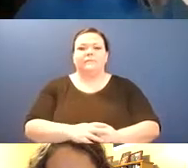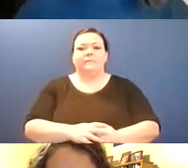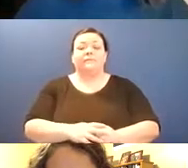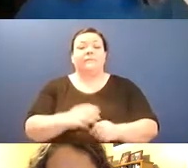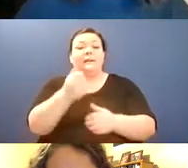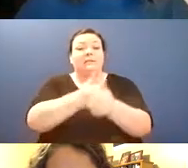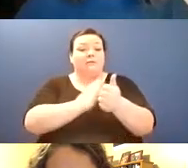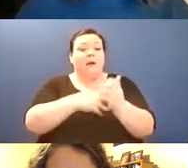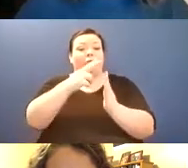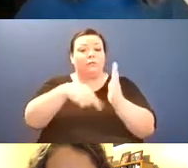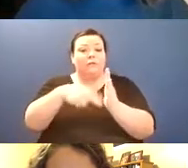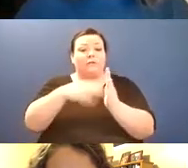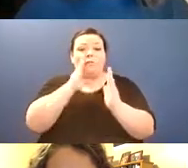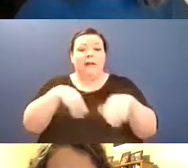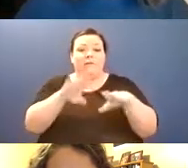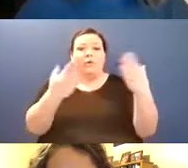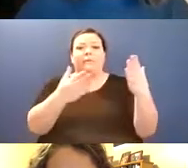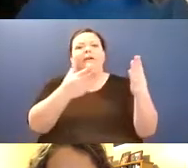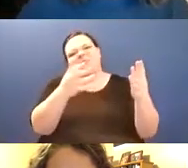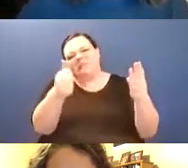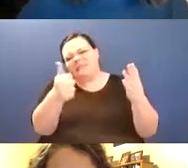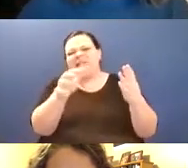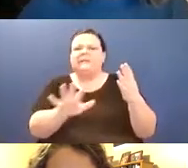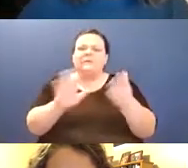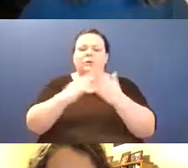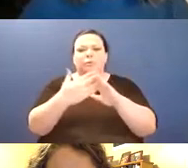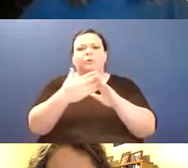uh, you can sign up for our newsletter, so that website is openmouthreadings.com,